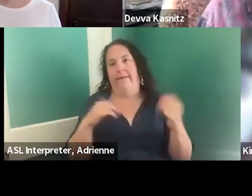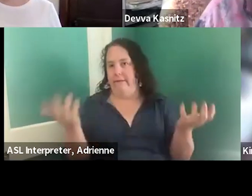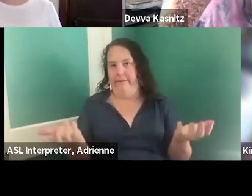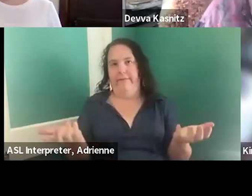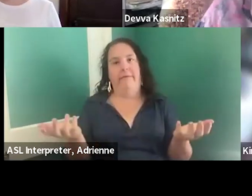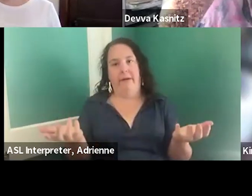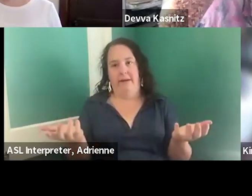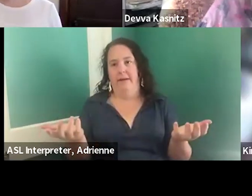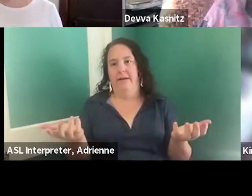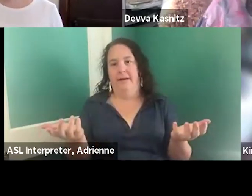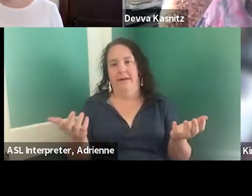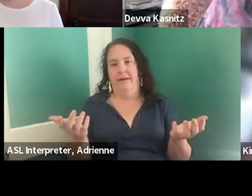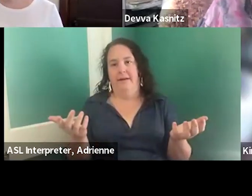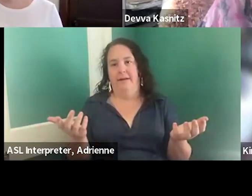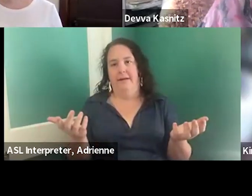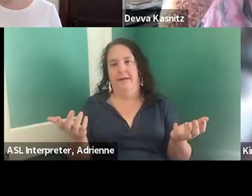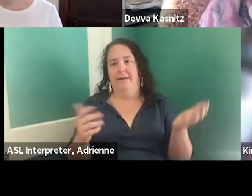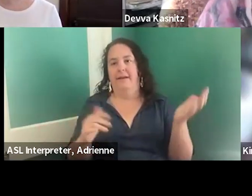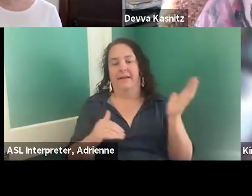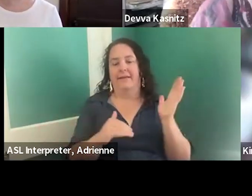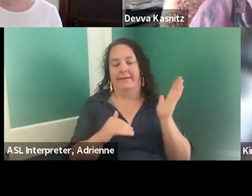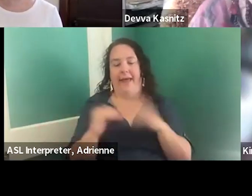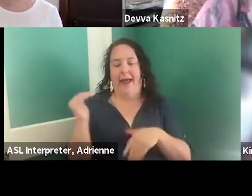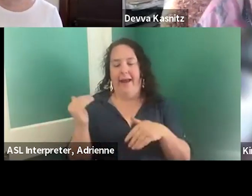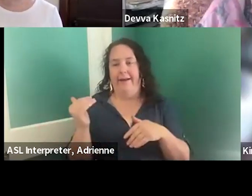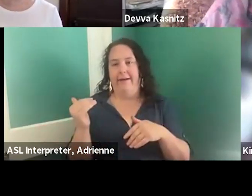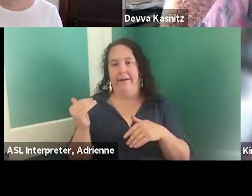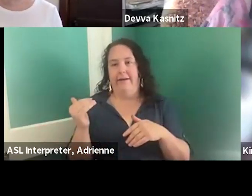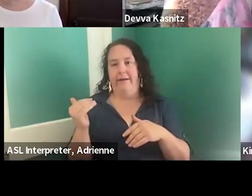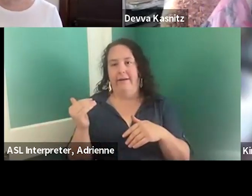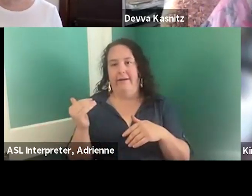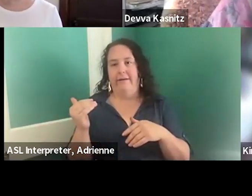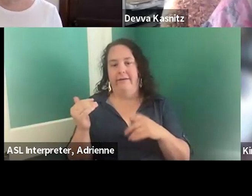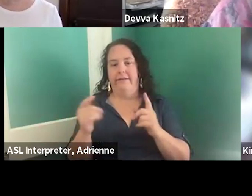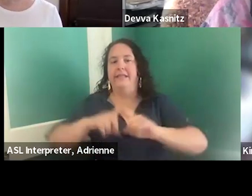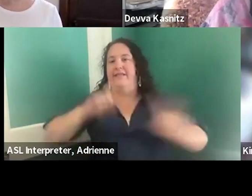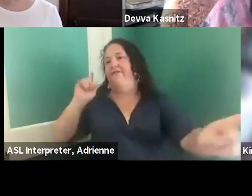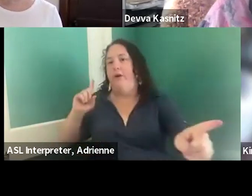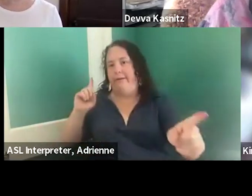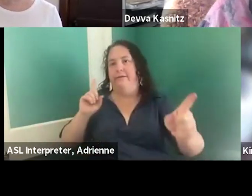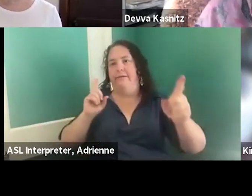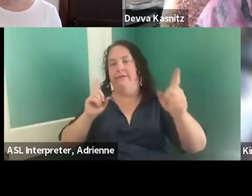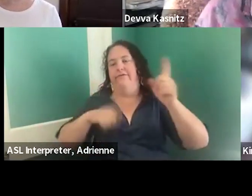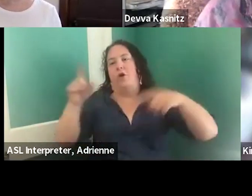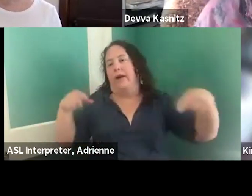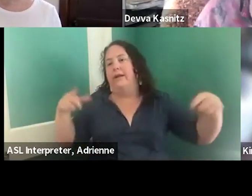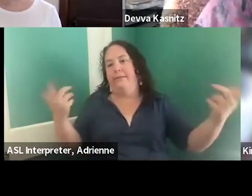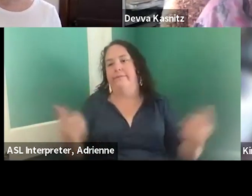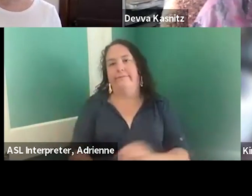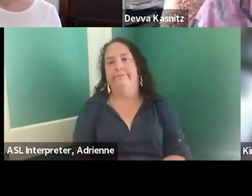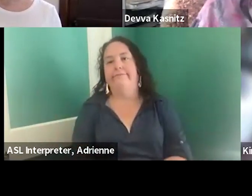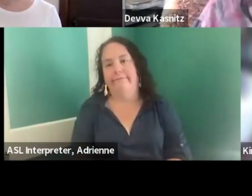Than we have . Than we have in difference.